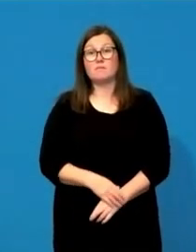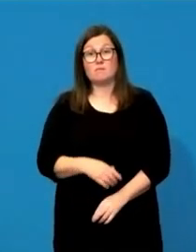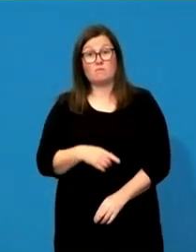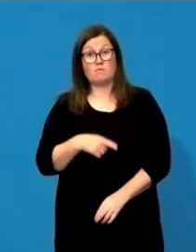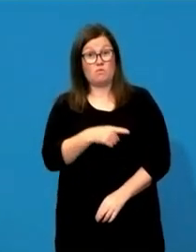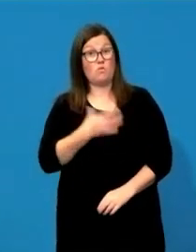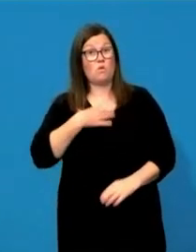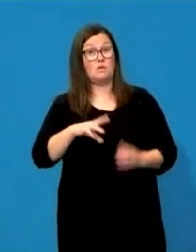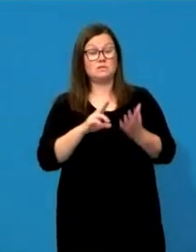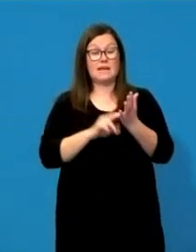they be fly-in fly-out?